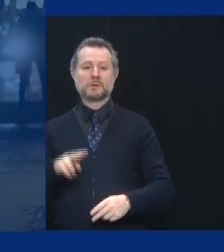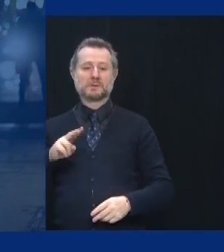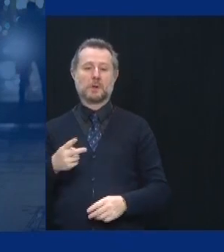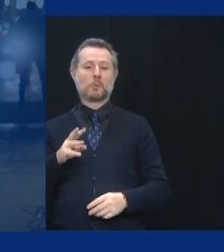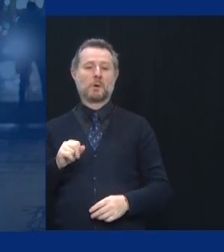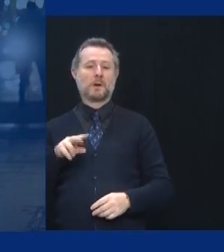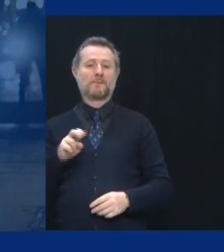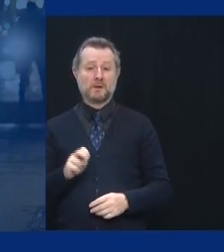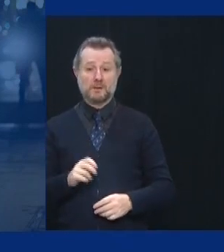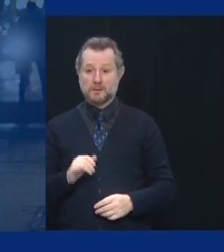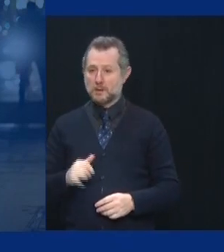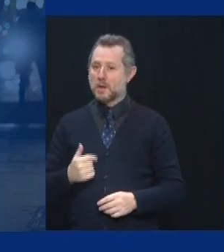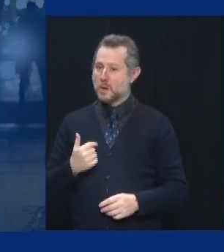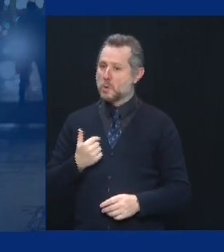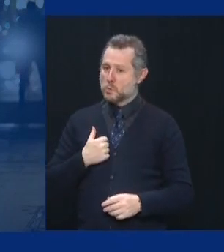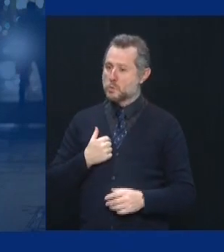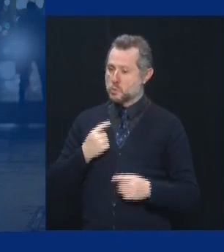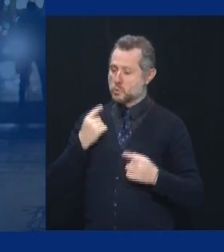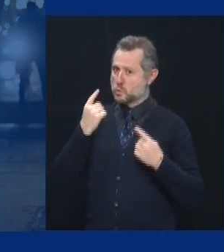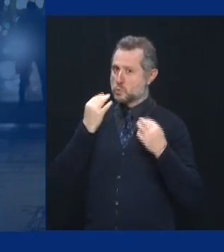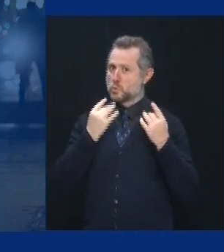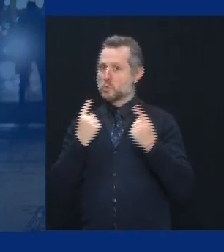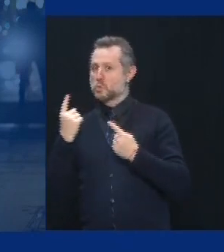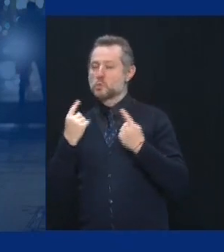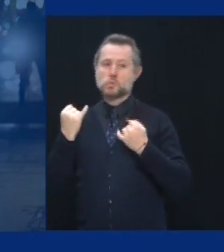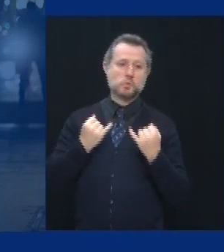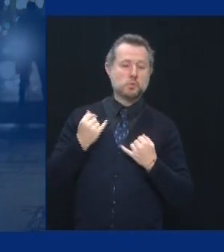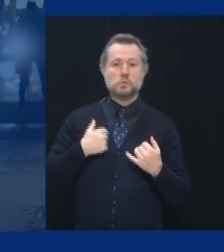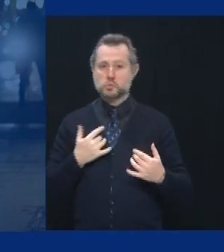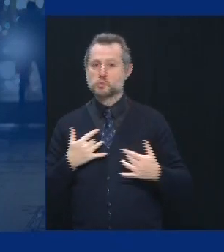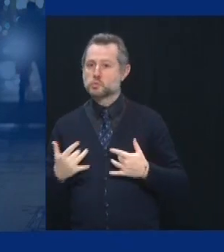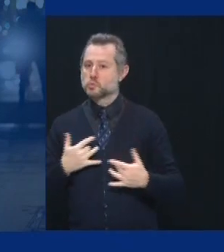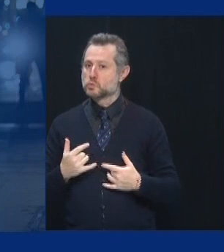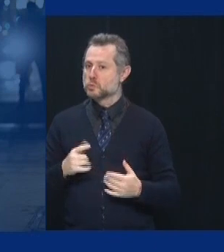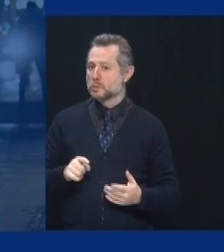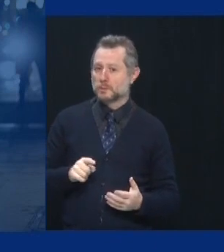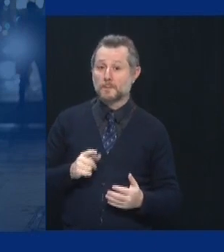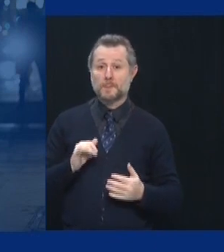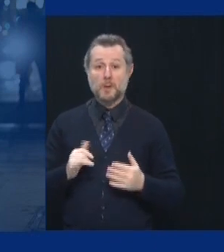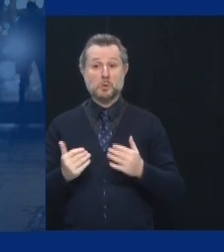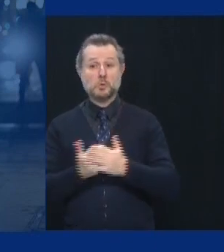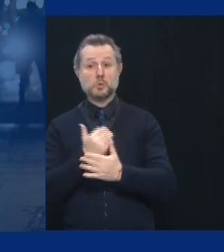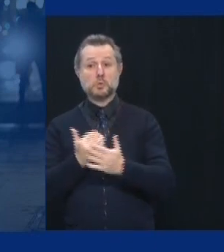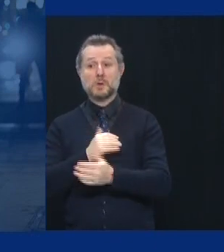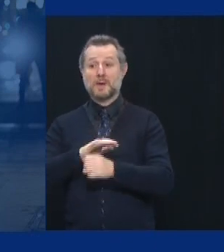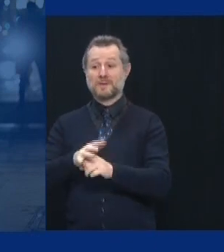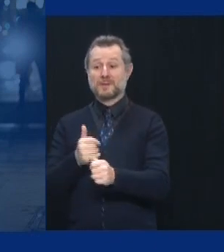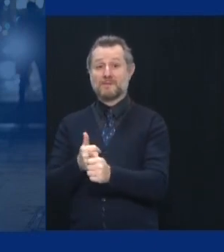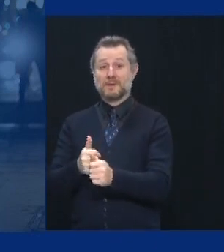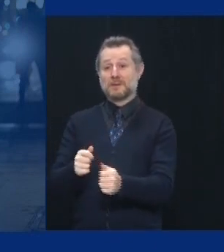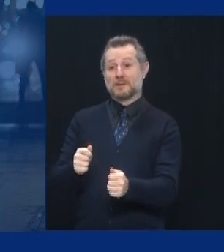A SECOND WAVE WOULD BE A NEW STRAIN BEING INTRODUCED. THAT'S WHAT HAPPENED IN 1918. AND THAT'S WHAT WE'RE AFRAID